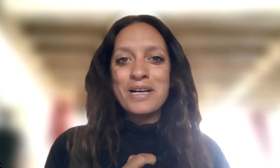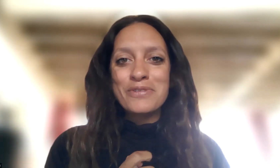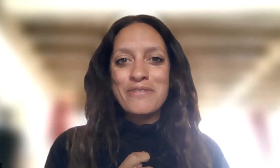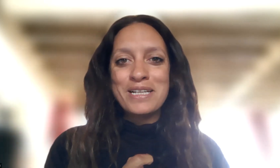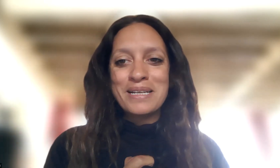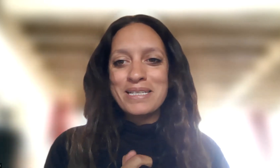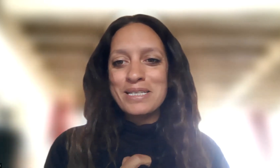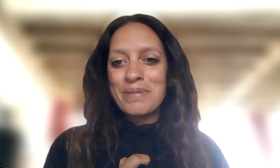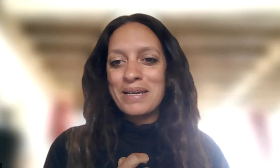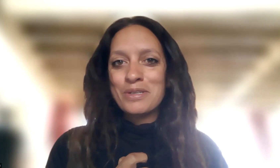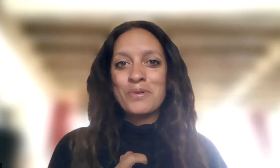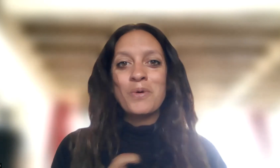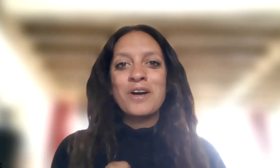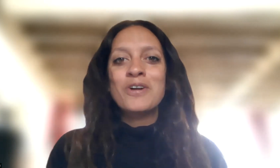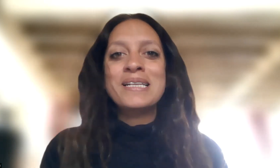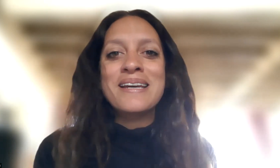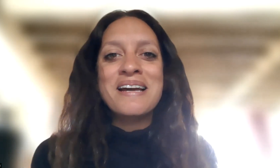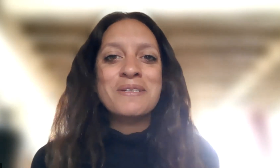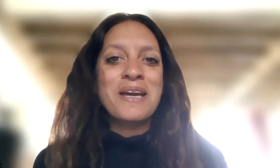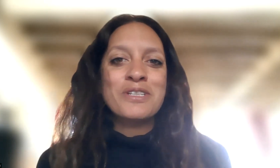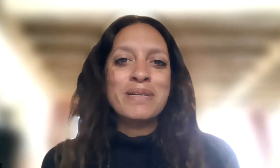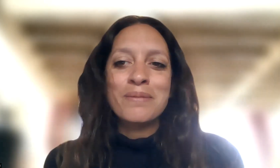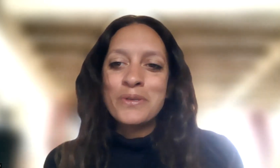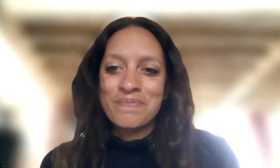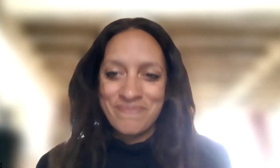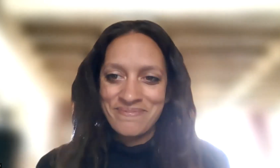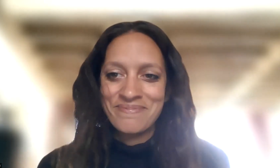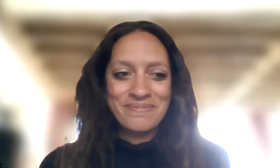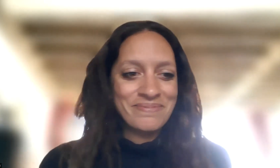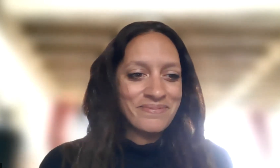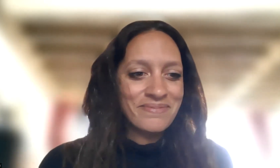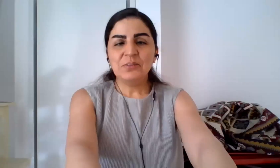needs to carry on in WFP and as a group.